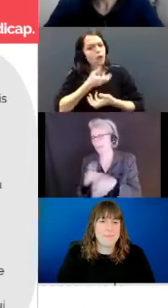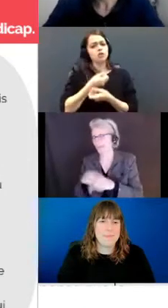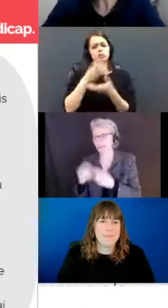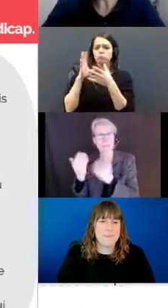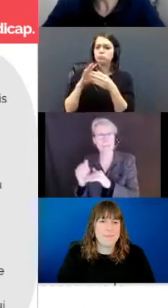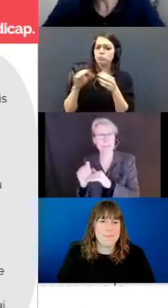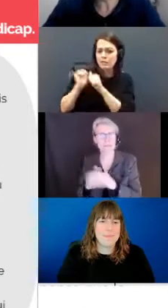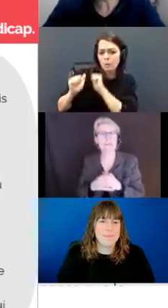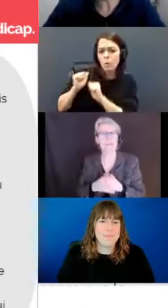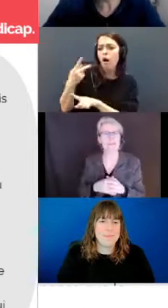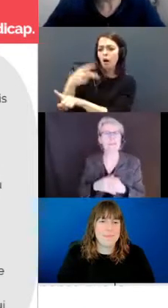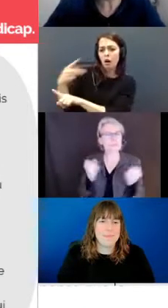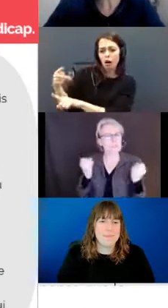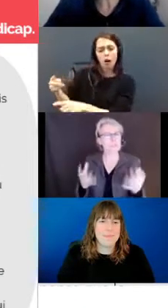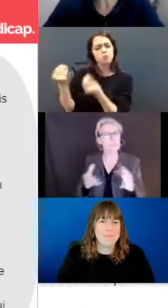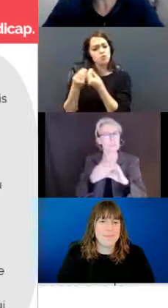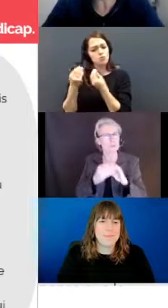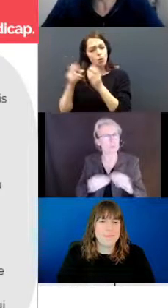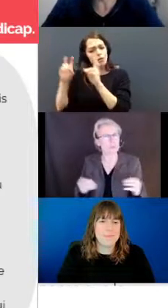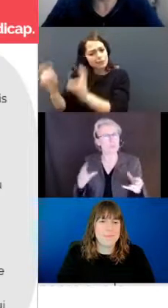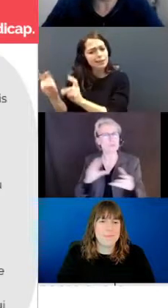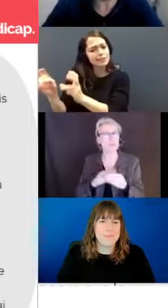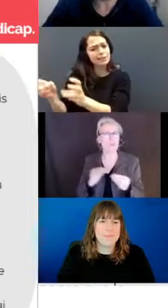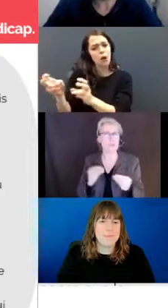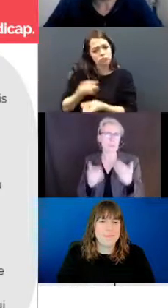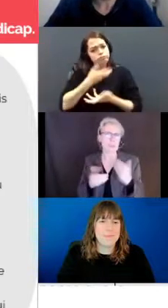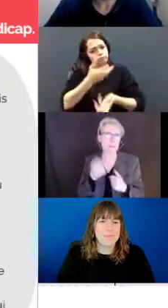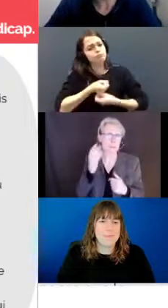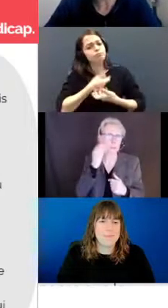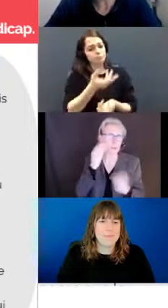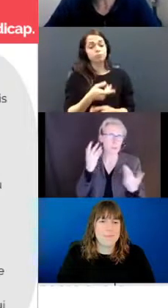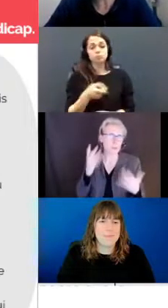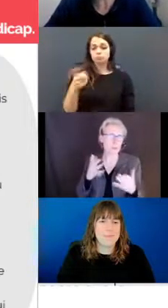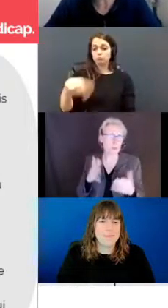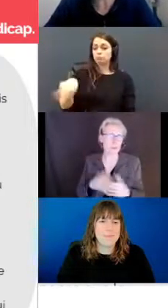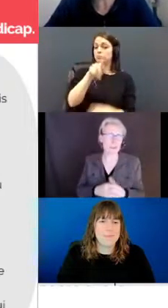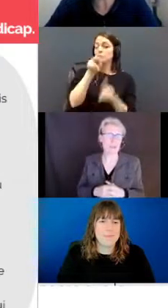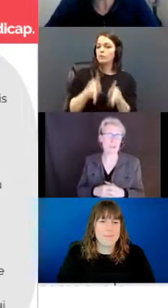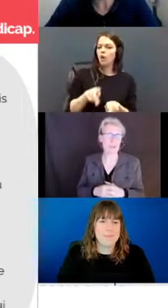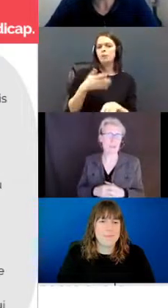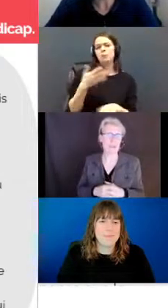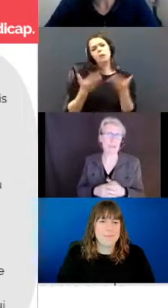many of you will this will sound familiar to you as a person with a disability i